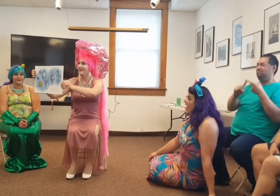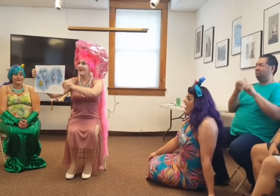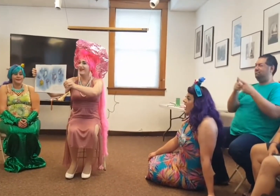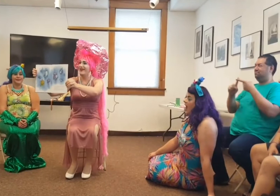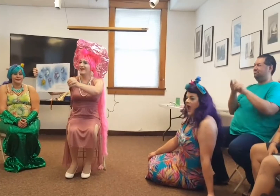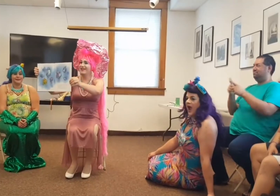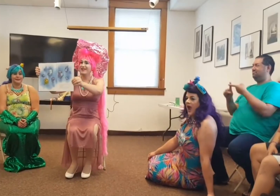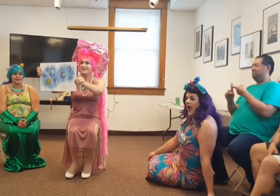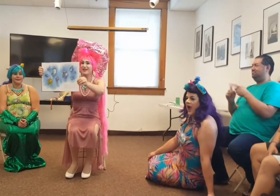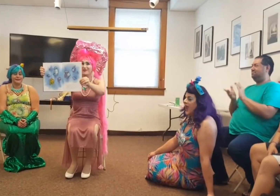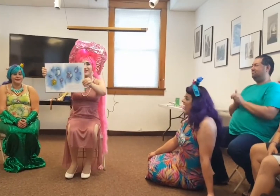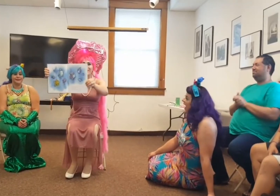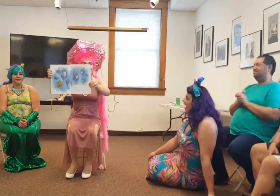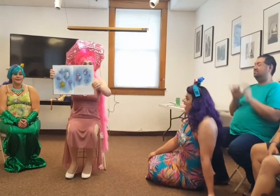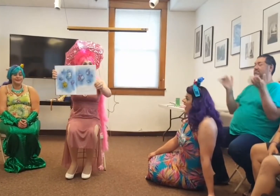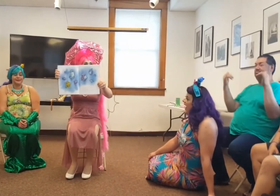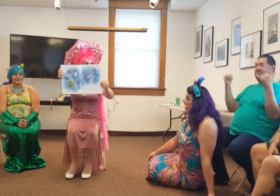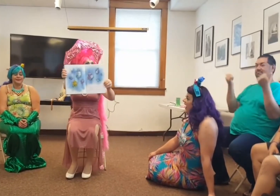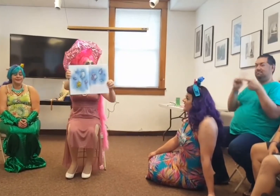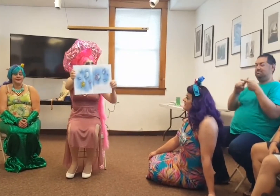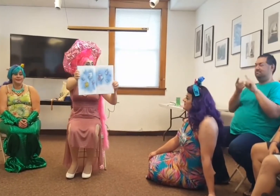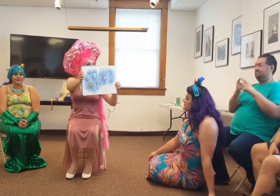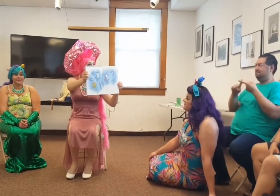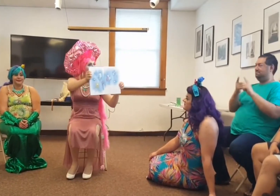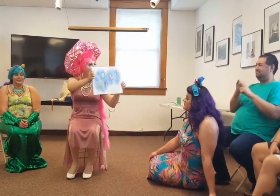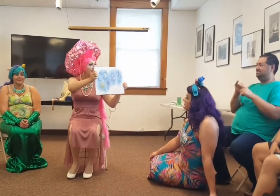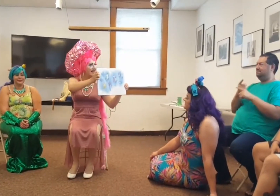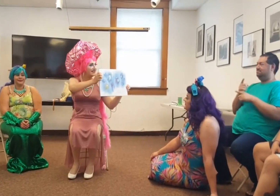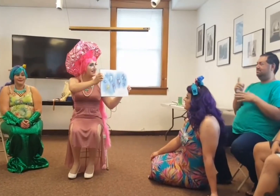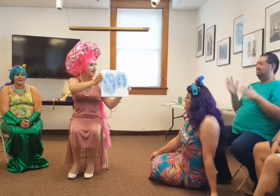Oh look! He's playing with his friends now. And they all have shiny scales.